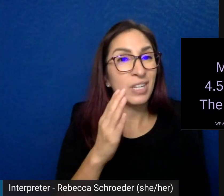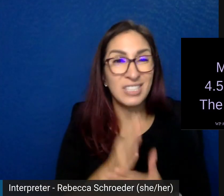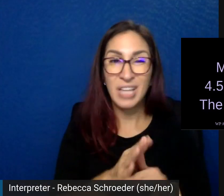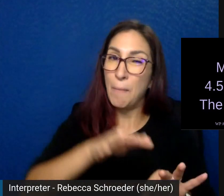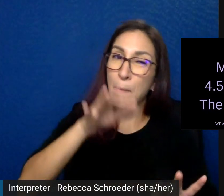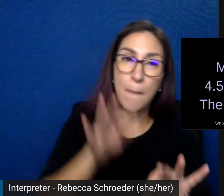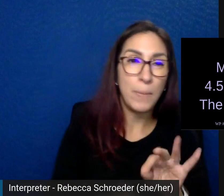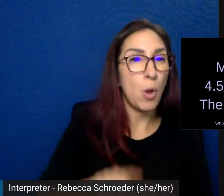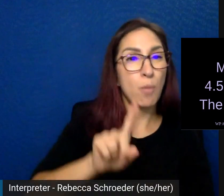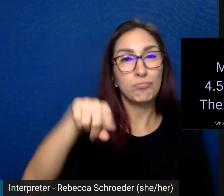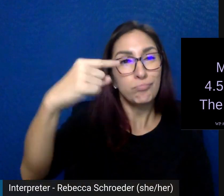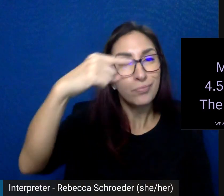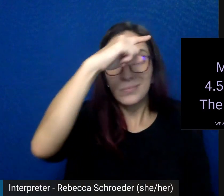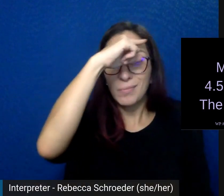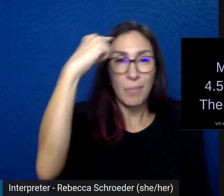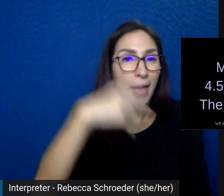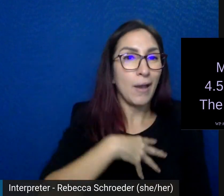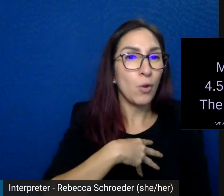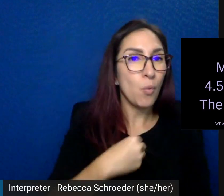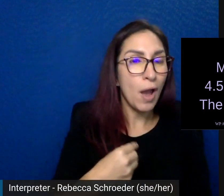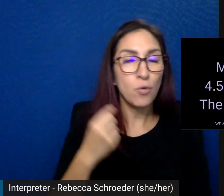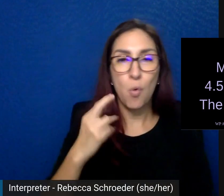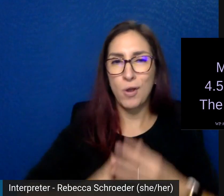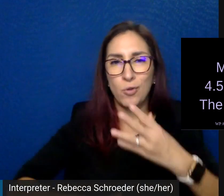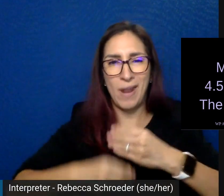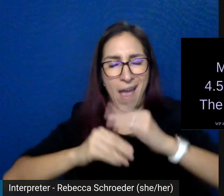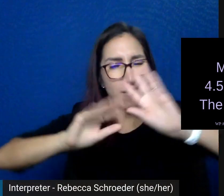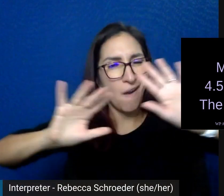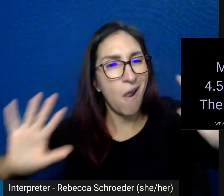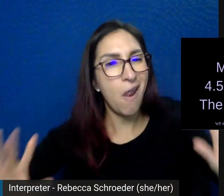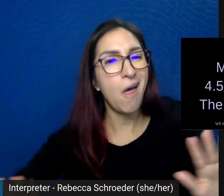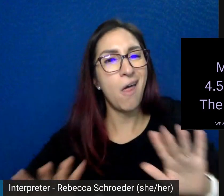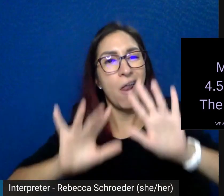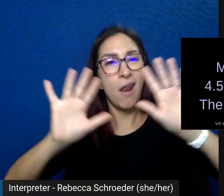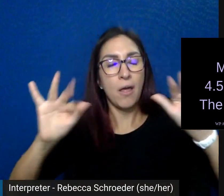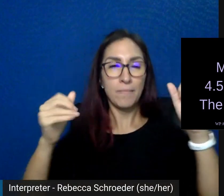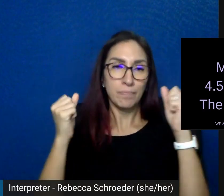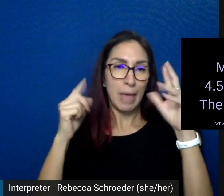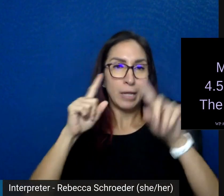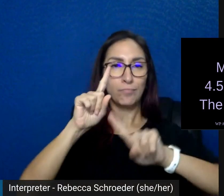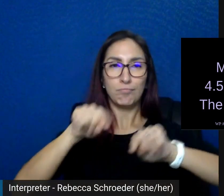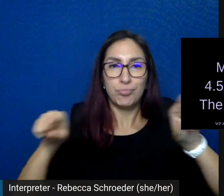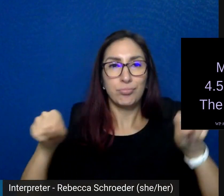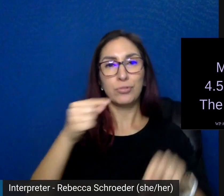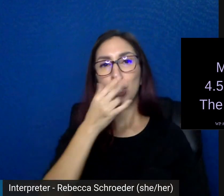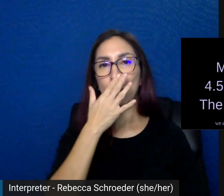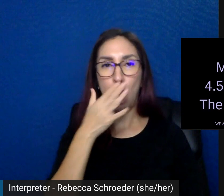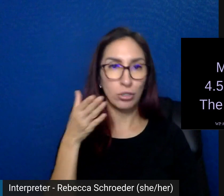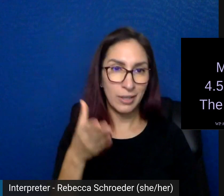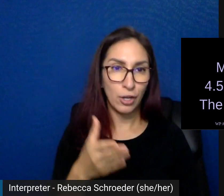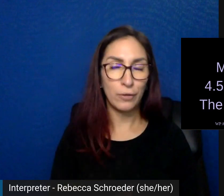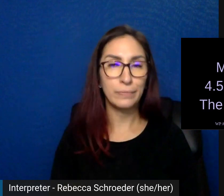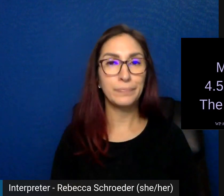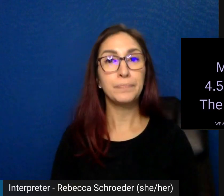many colors to it; however, you want everything on your site to be [unintelligible]